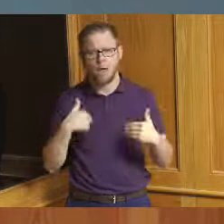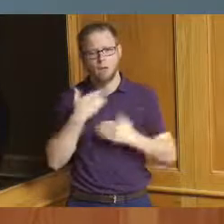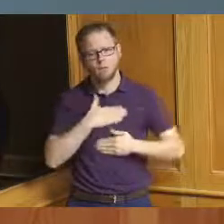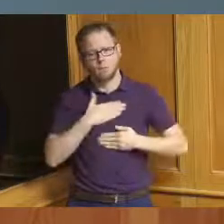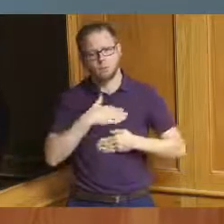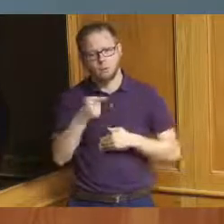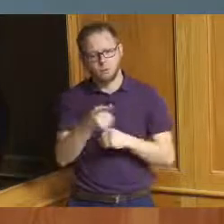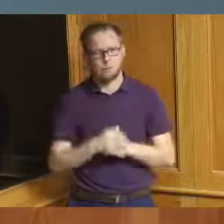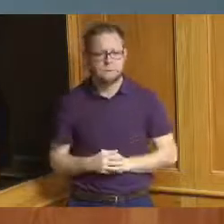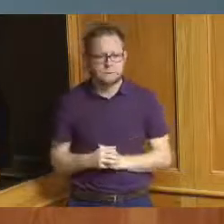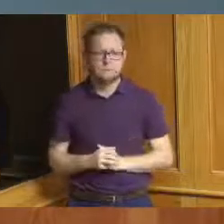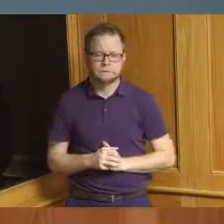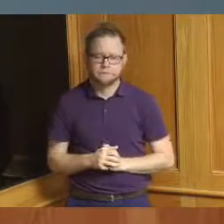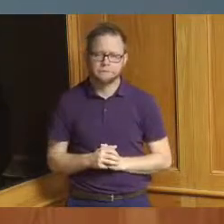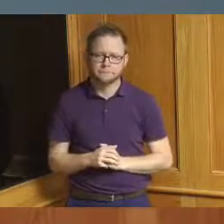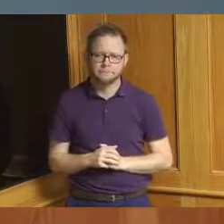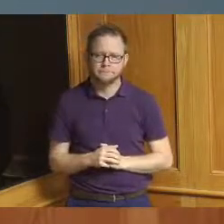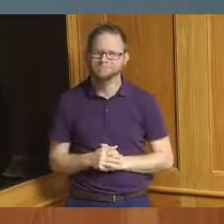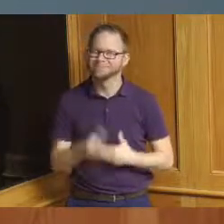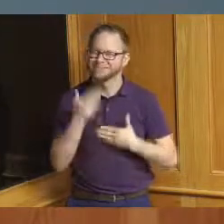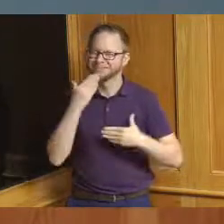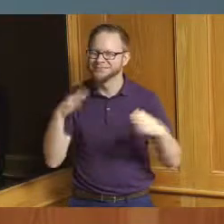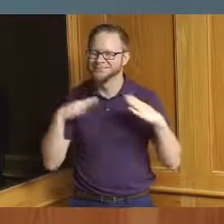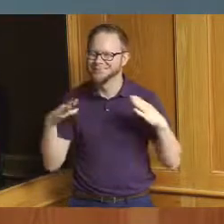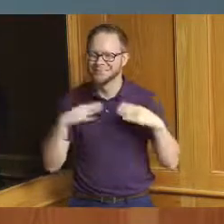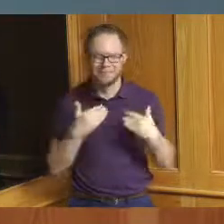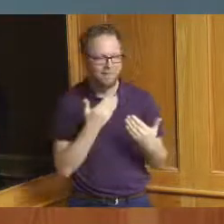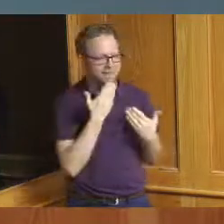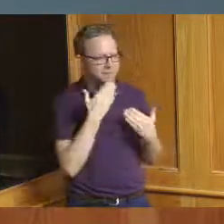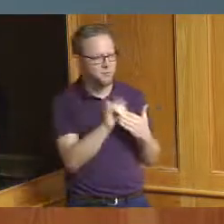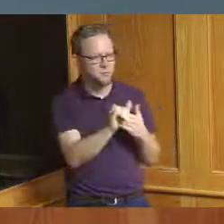you very much i appreciate it and have a good holiday thank you you too all of you thank you